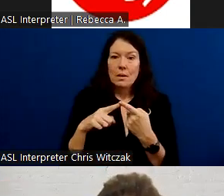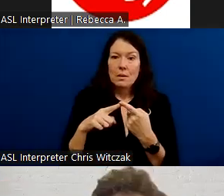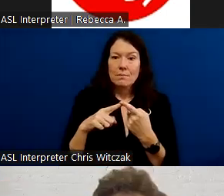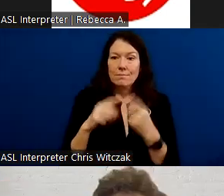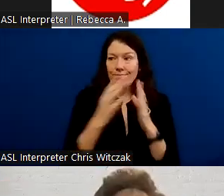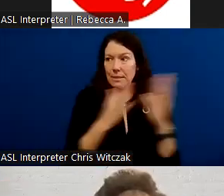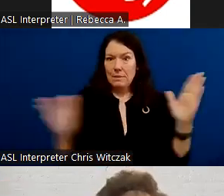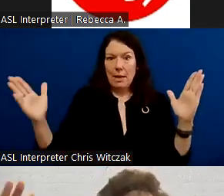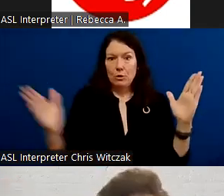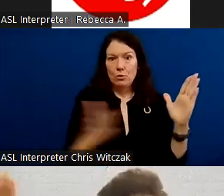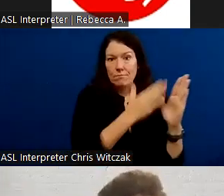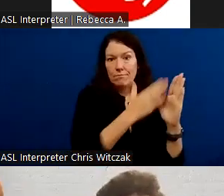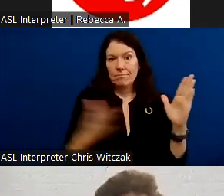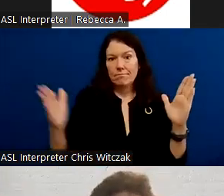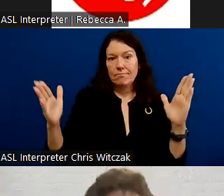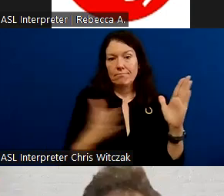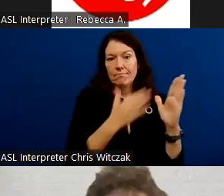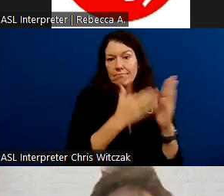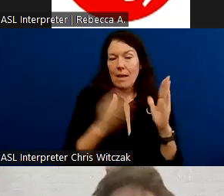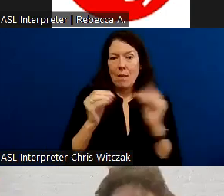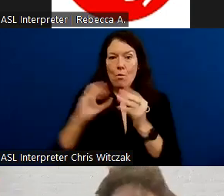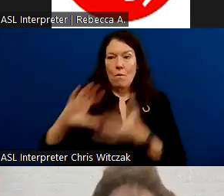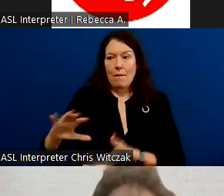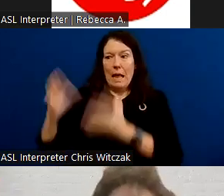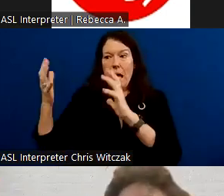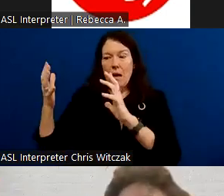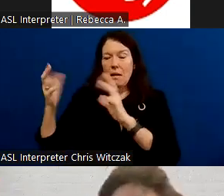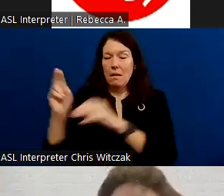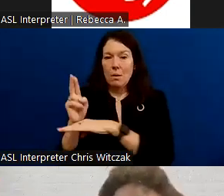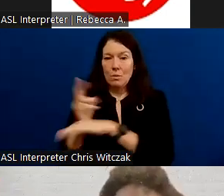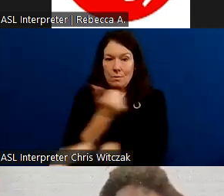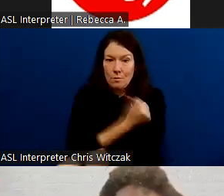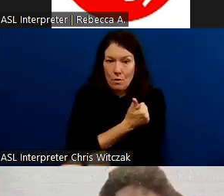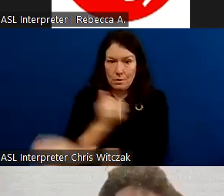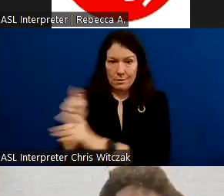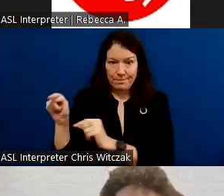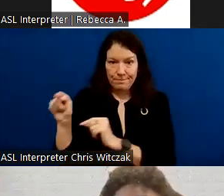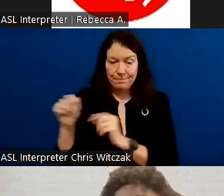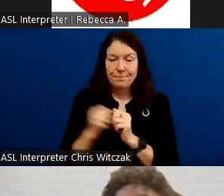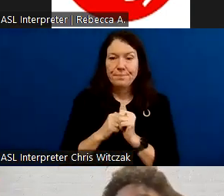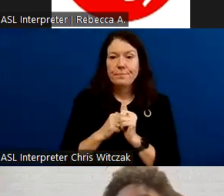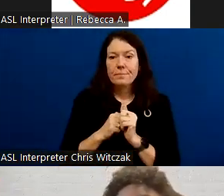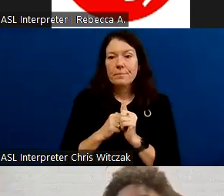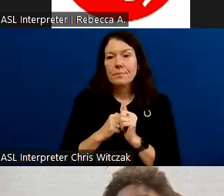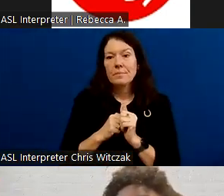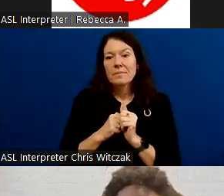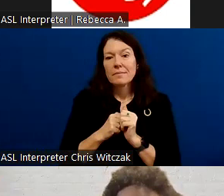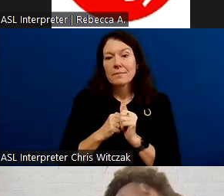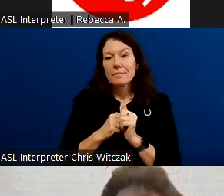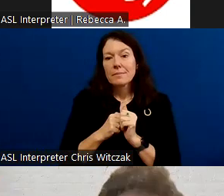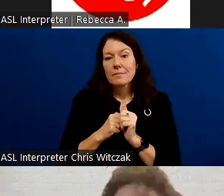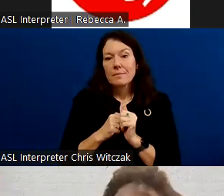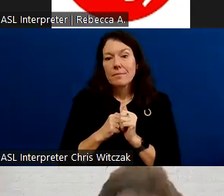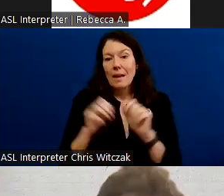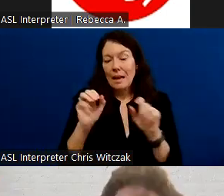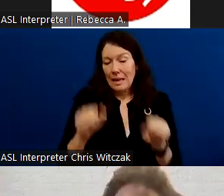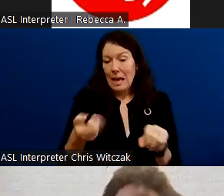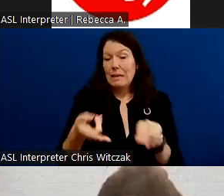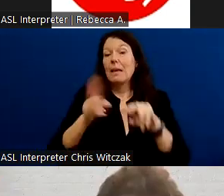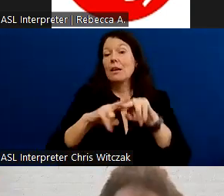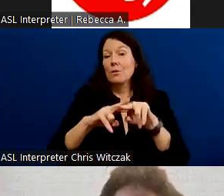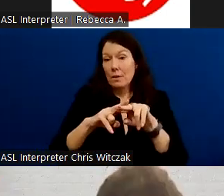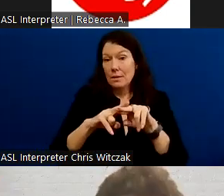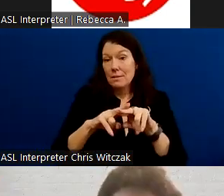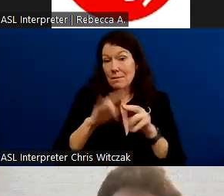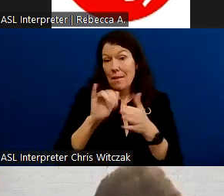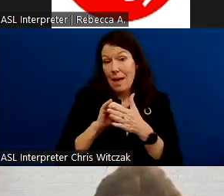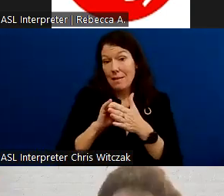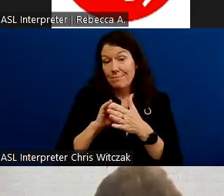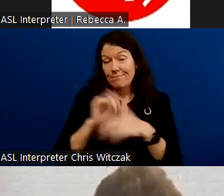of use that chaotic end of the the Spectrum it can increase that chaotic use behavior